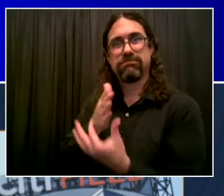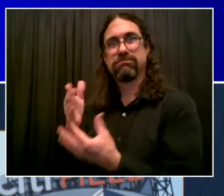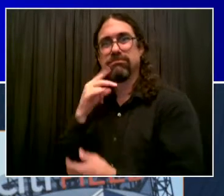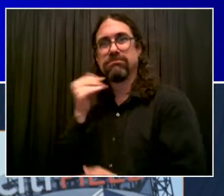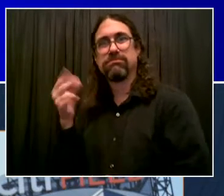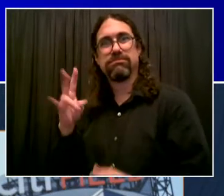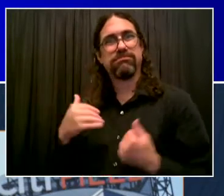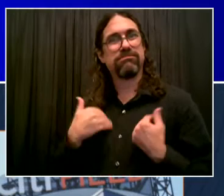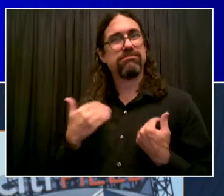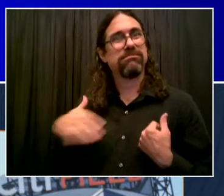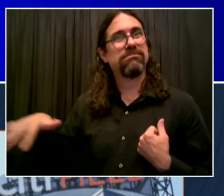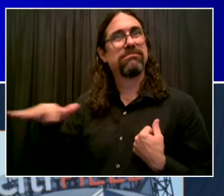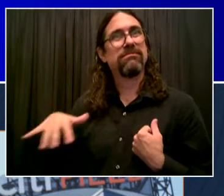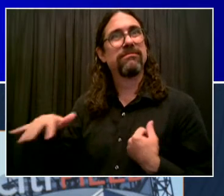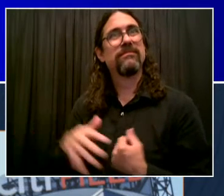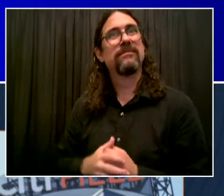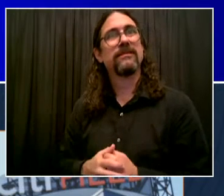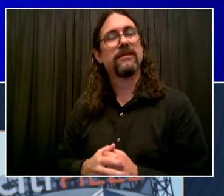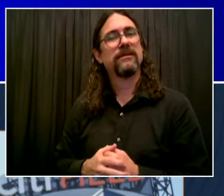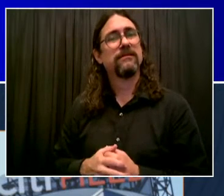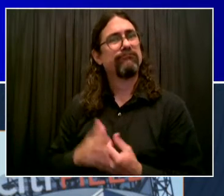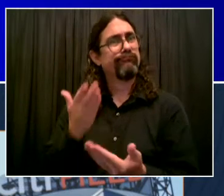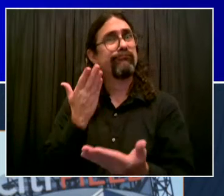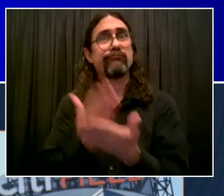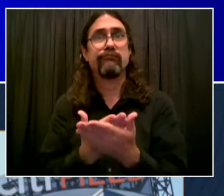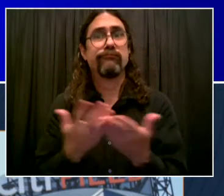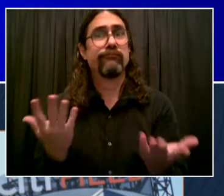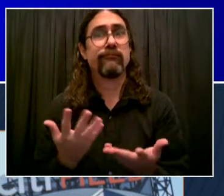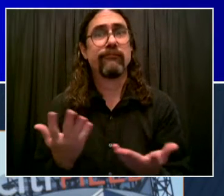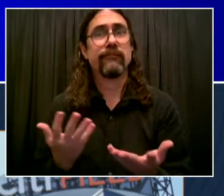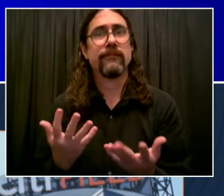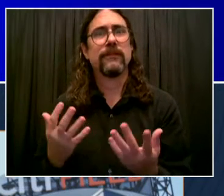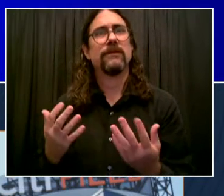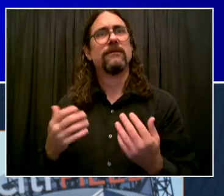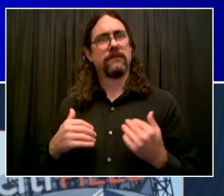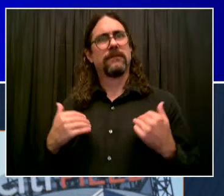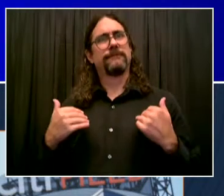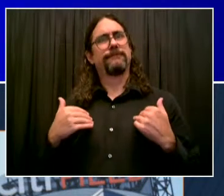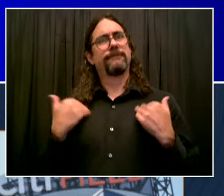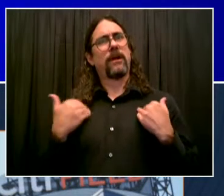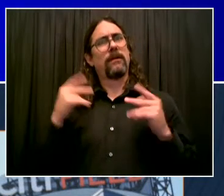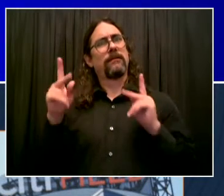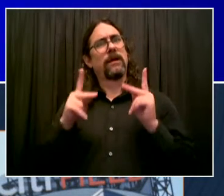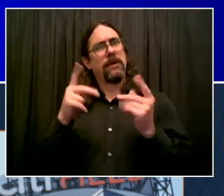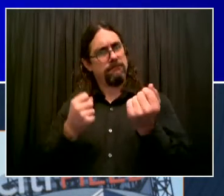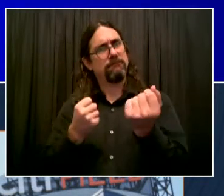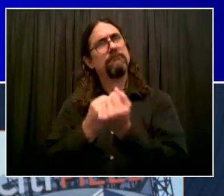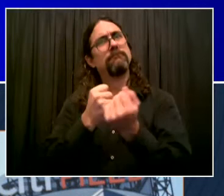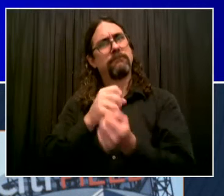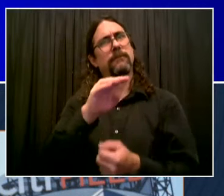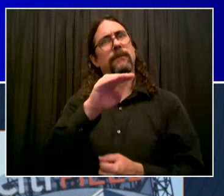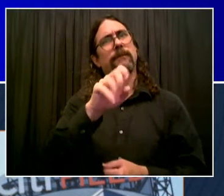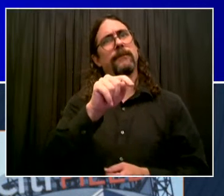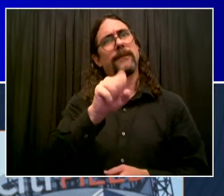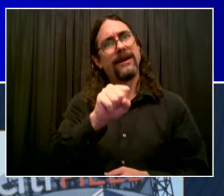CITI FIELD. THAT IS POWERFUL. WHAT THEY FEEL ABOUT THE METS